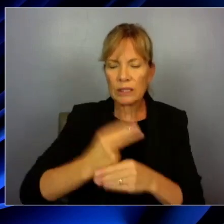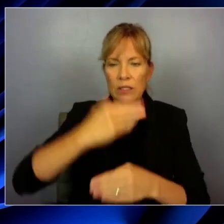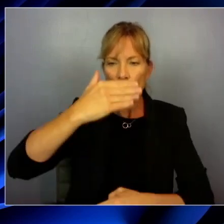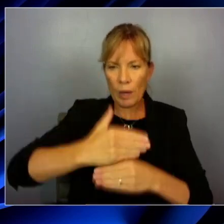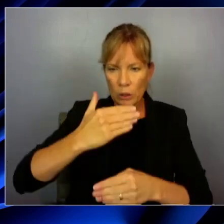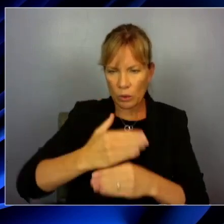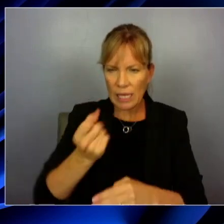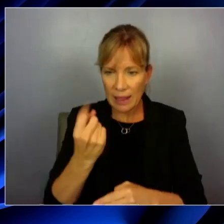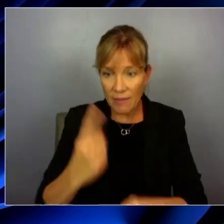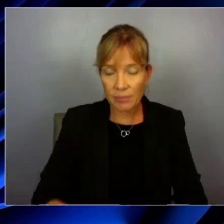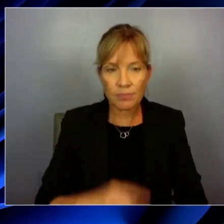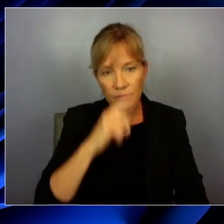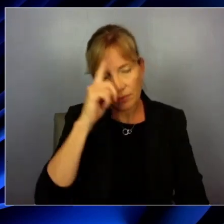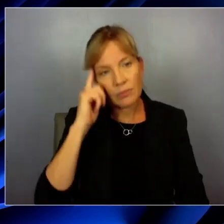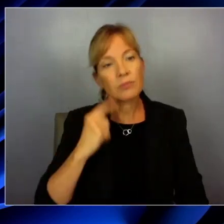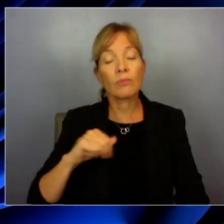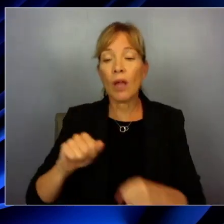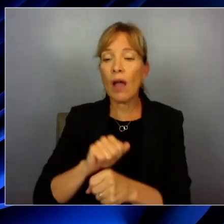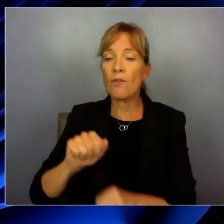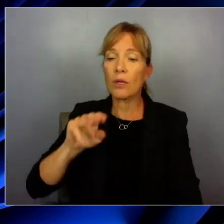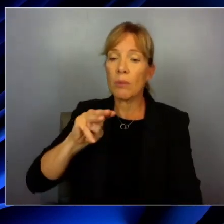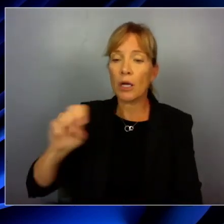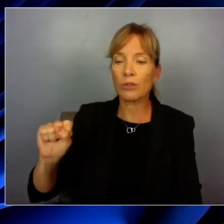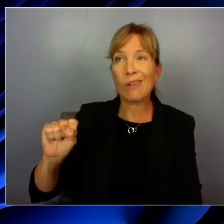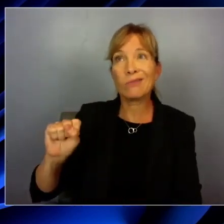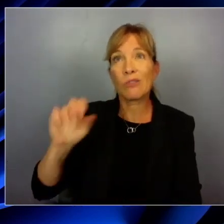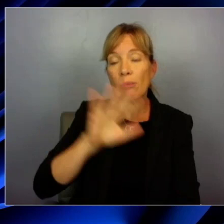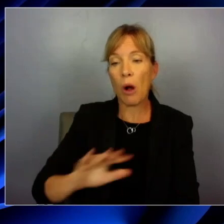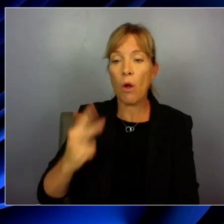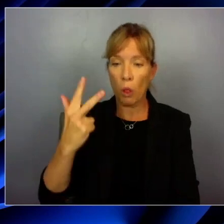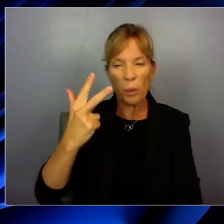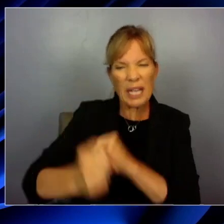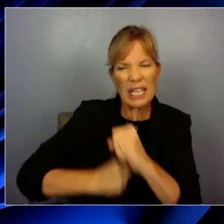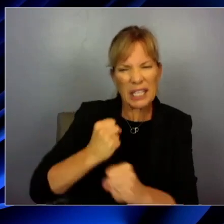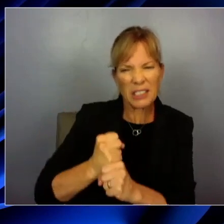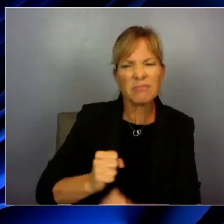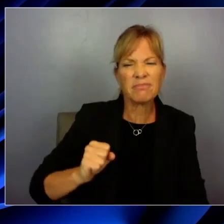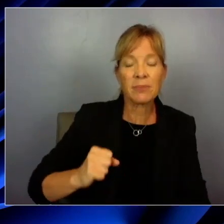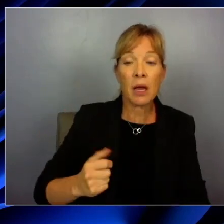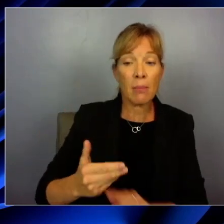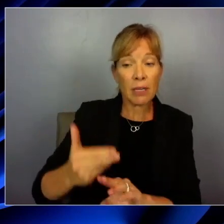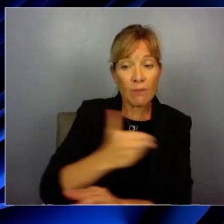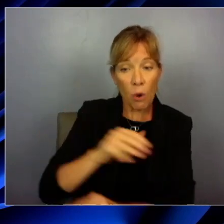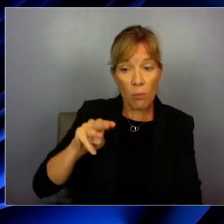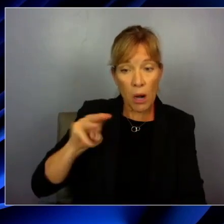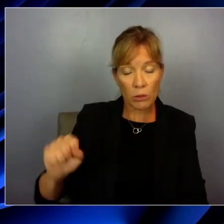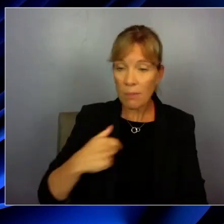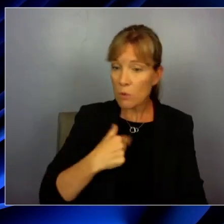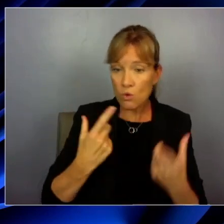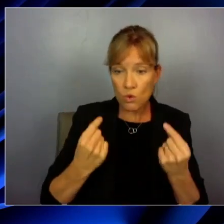I've been at Microsoft now for about three years and prior to this I have been at multiple assistive technology